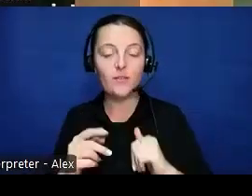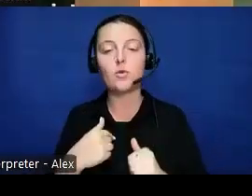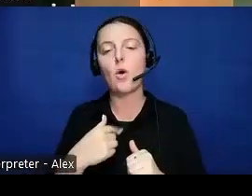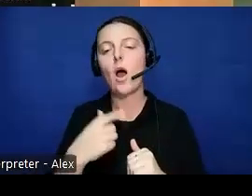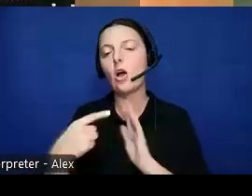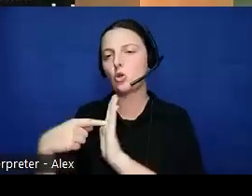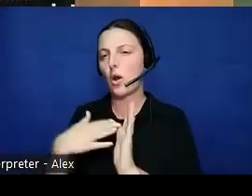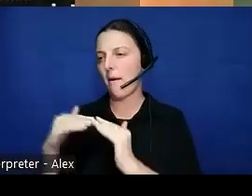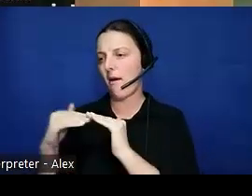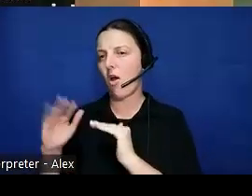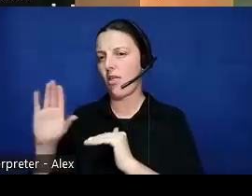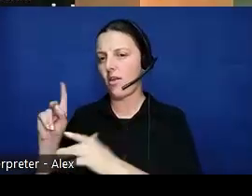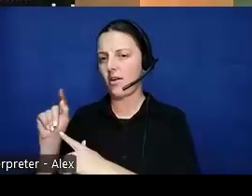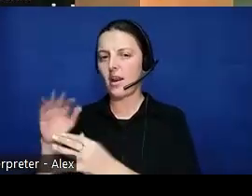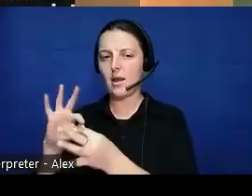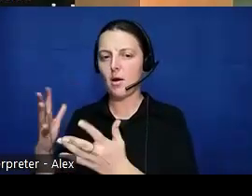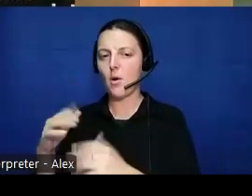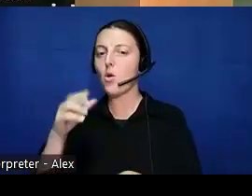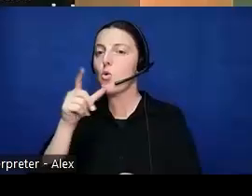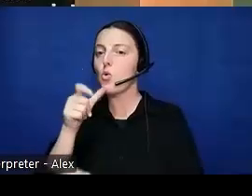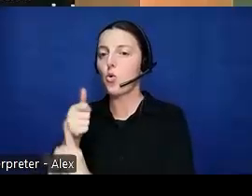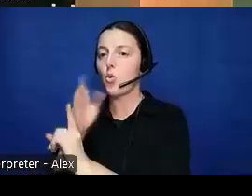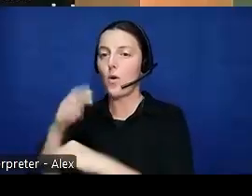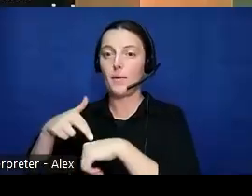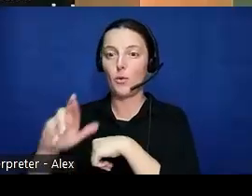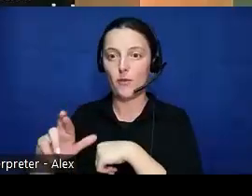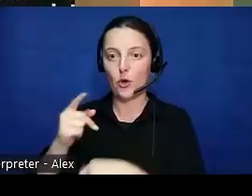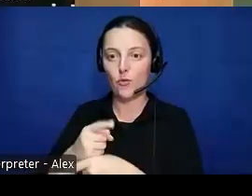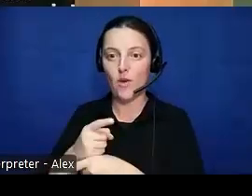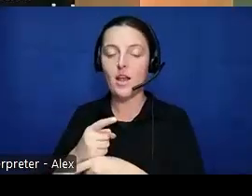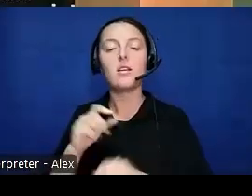do this better so that we see we know who's going to have problems who's the person that should be